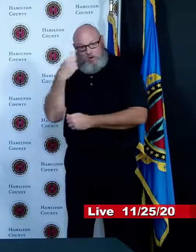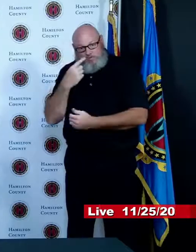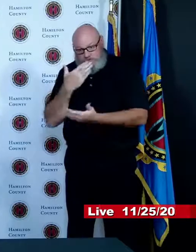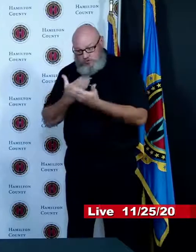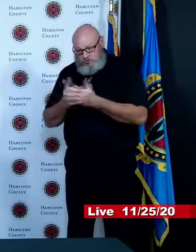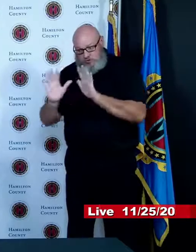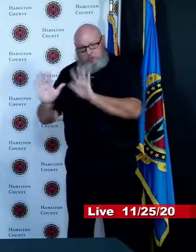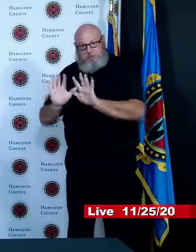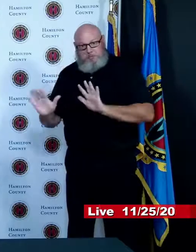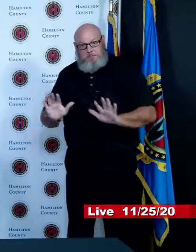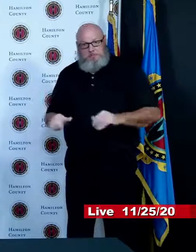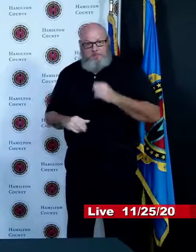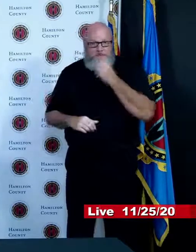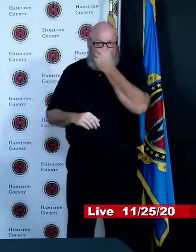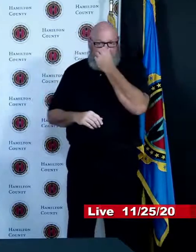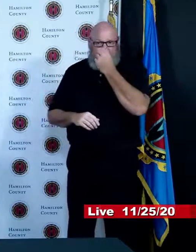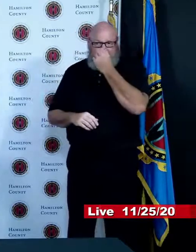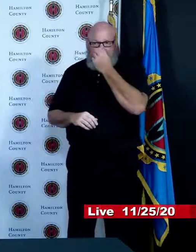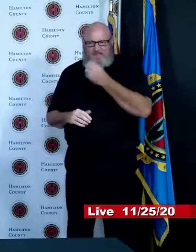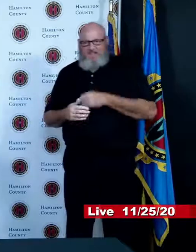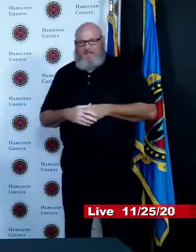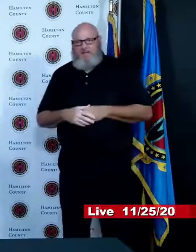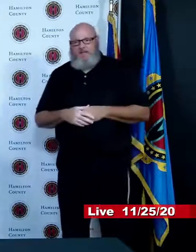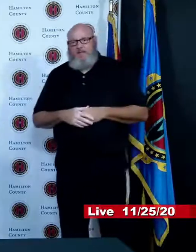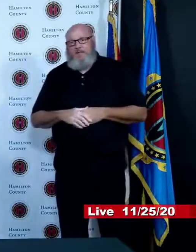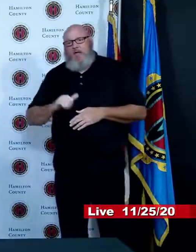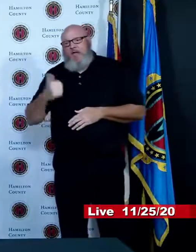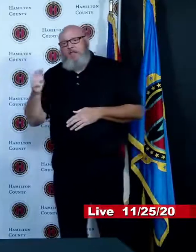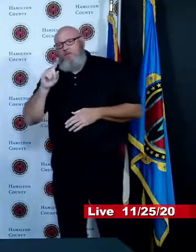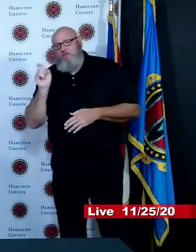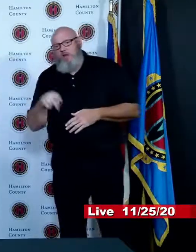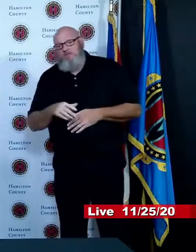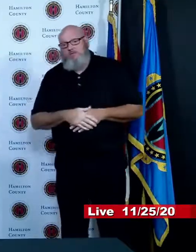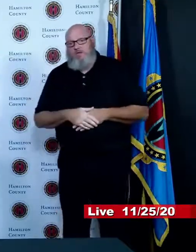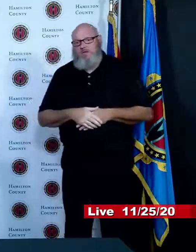done to try to you know help people understand I mean you're right it's a lot of unknowns and